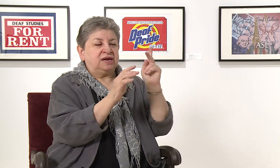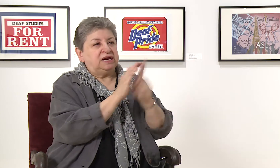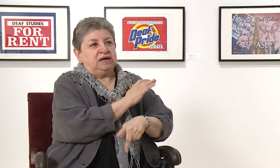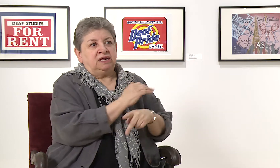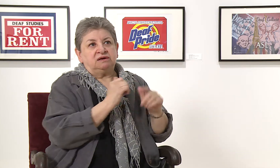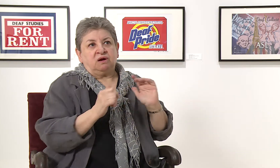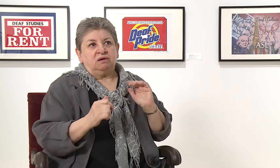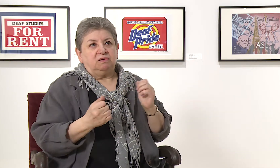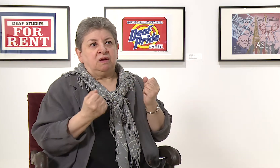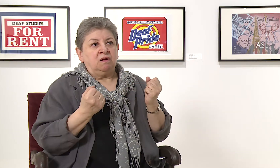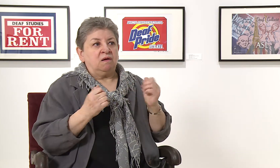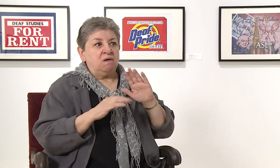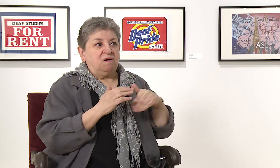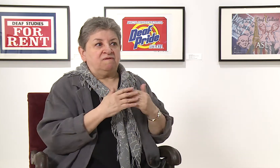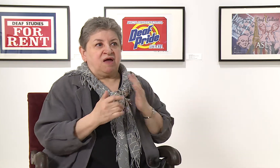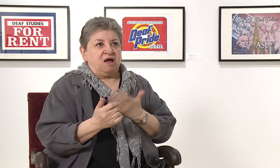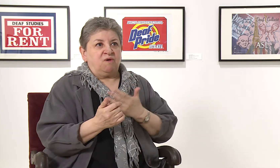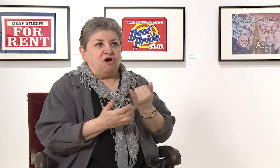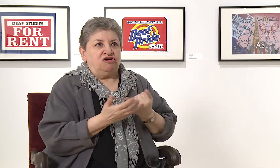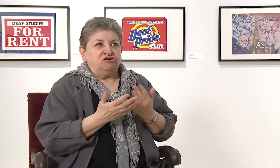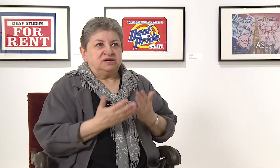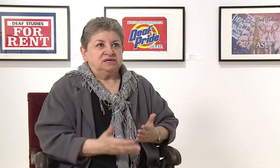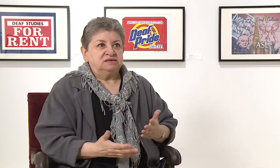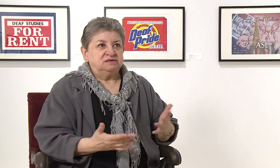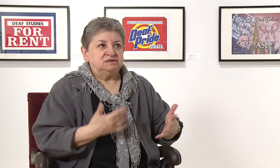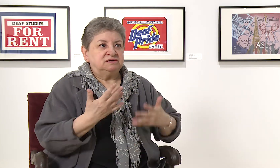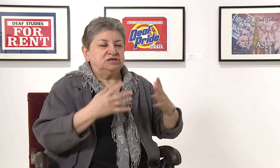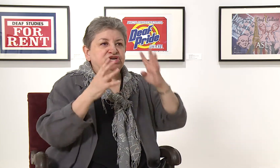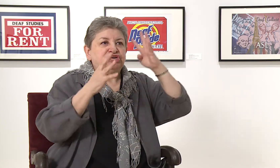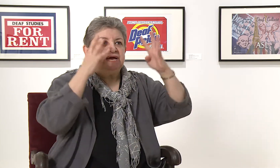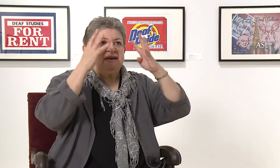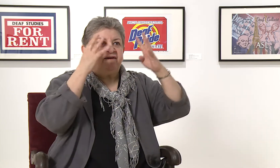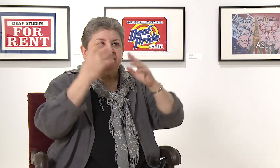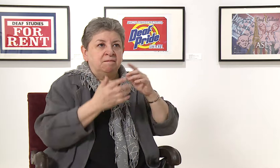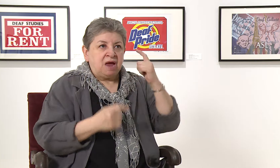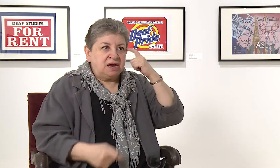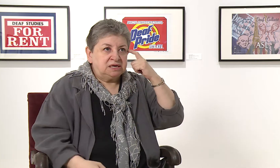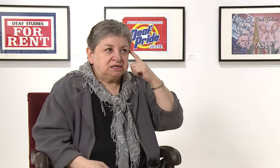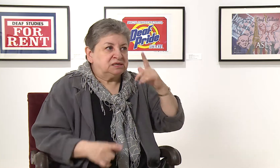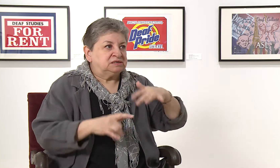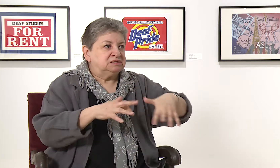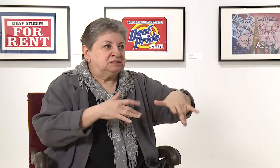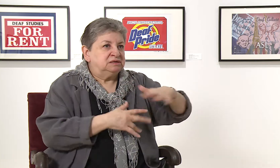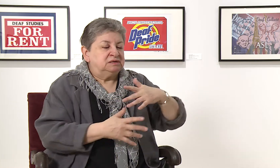AIDS killed almost, if not all, of our artists.